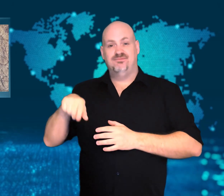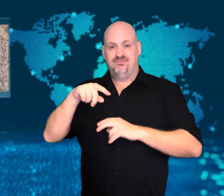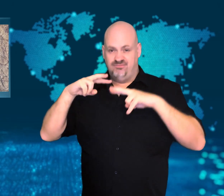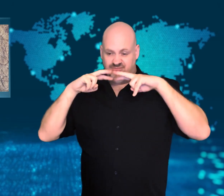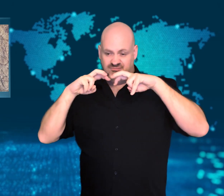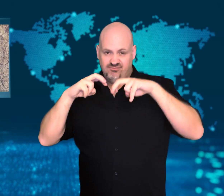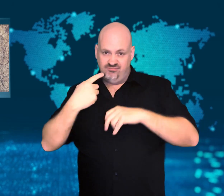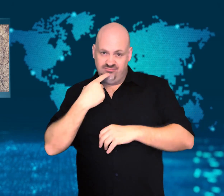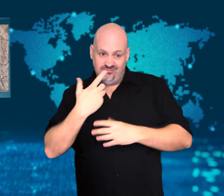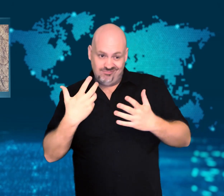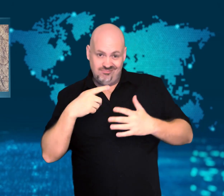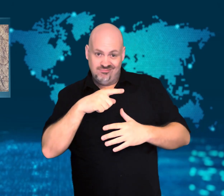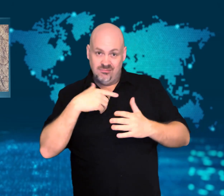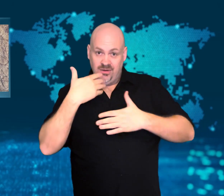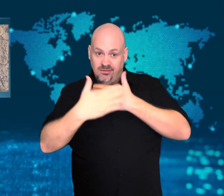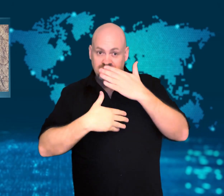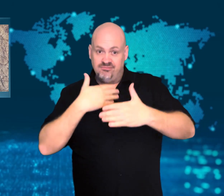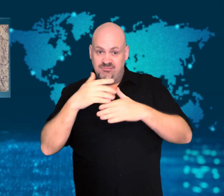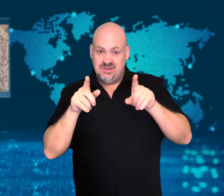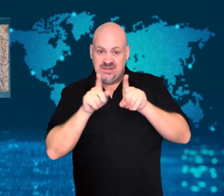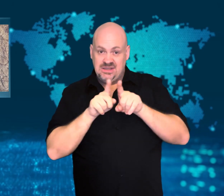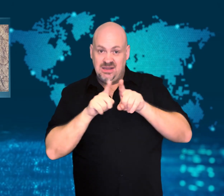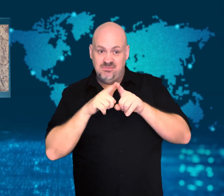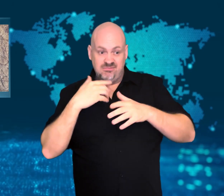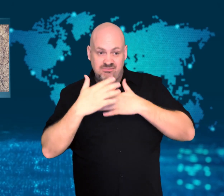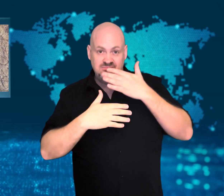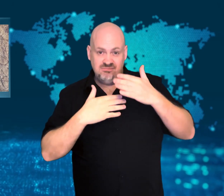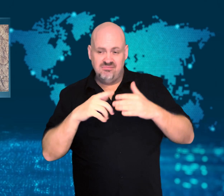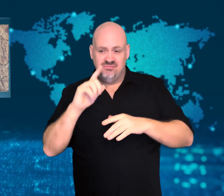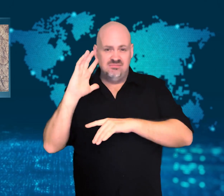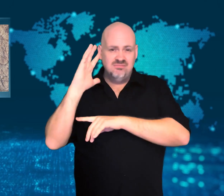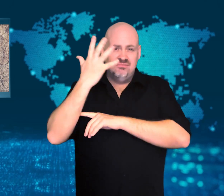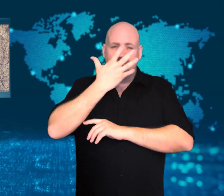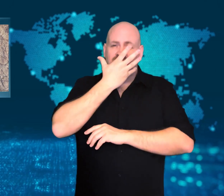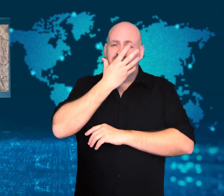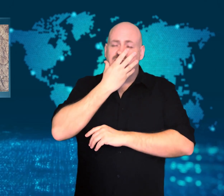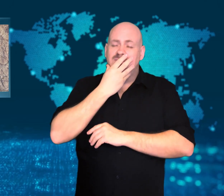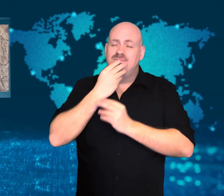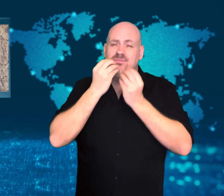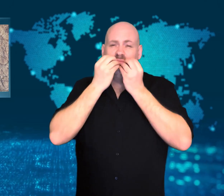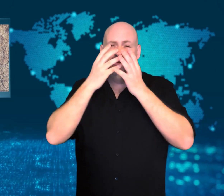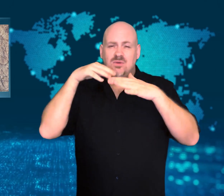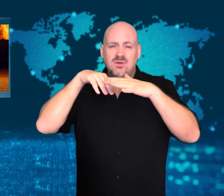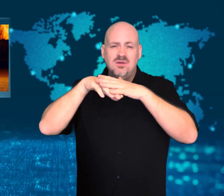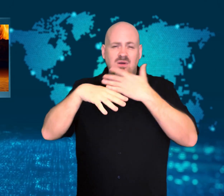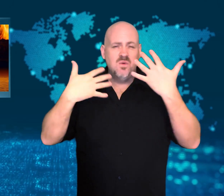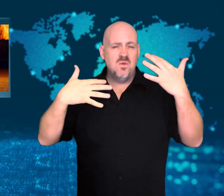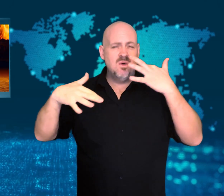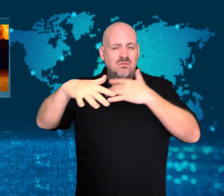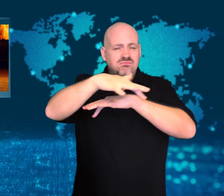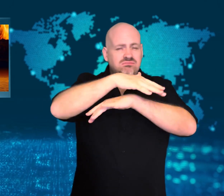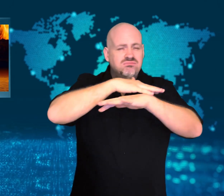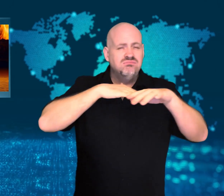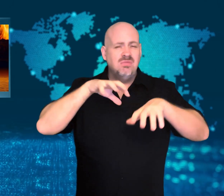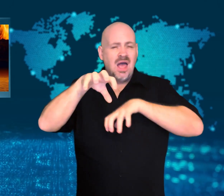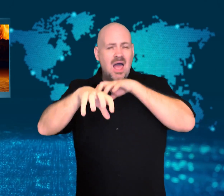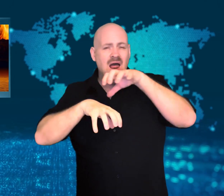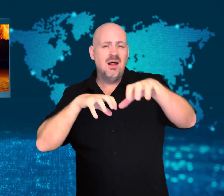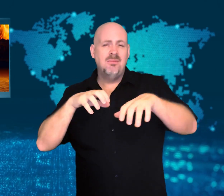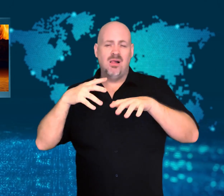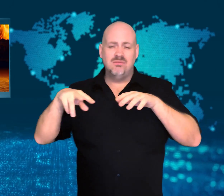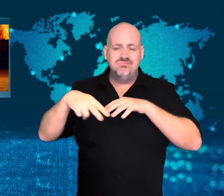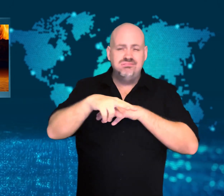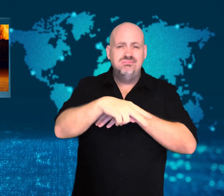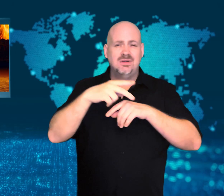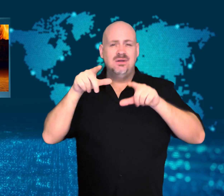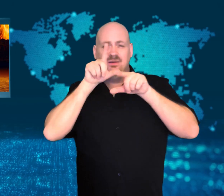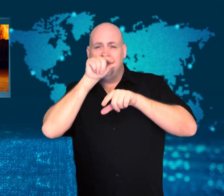the rainforest could lose its biologically rich and diverse